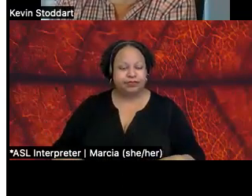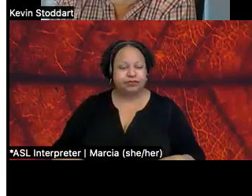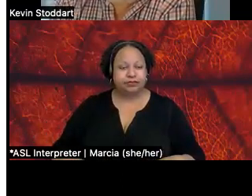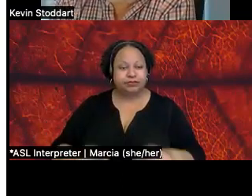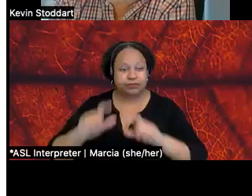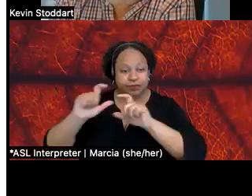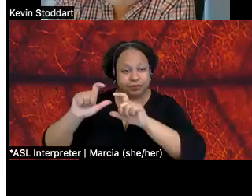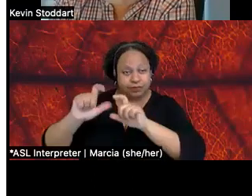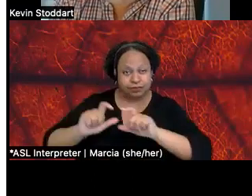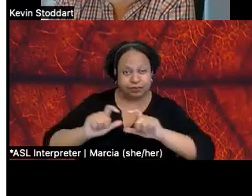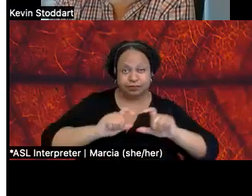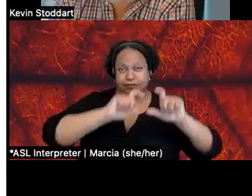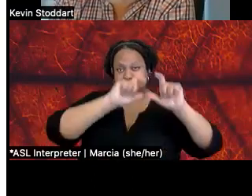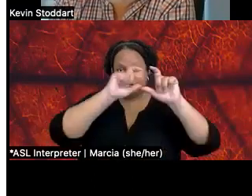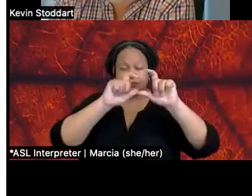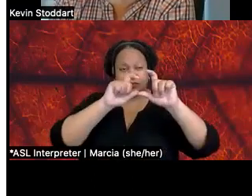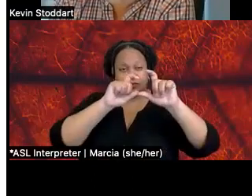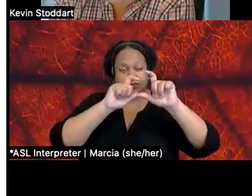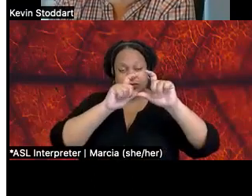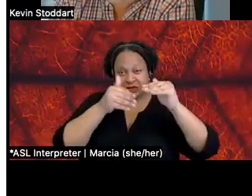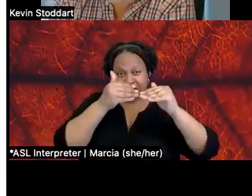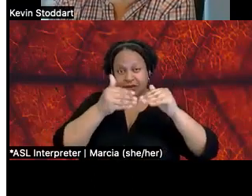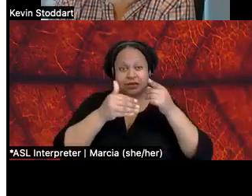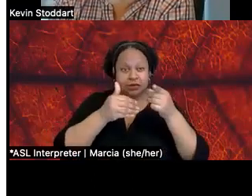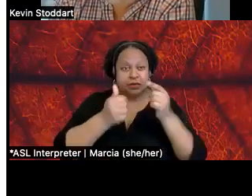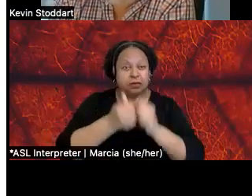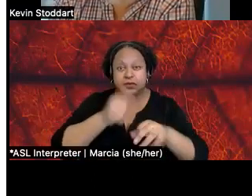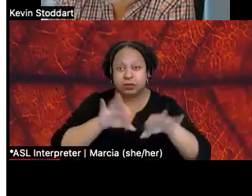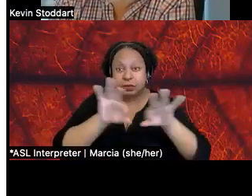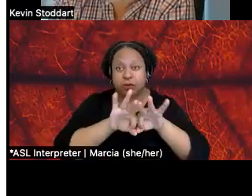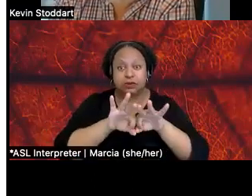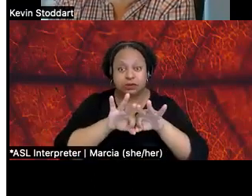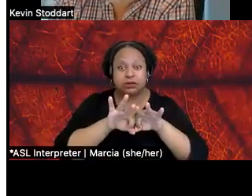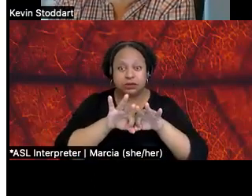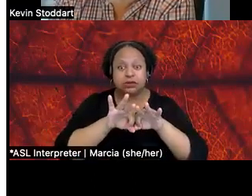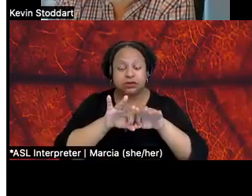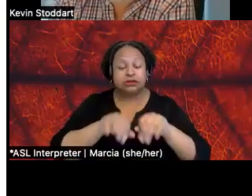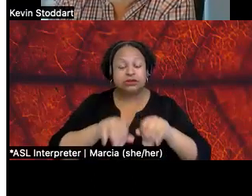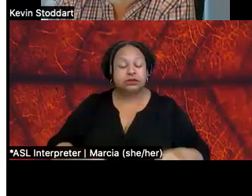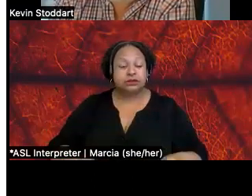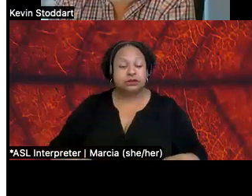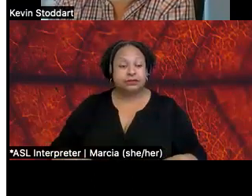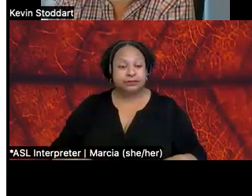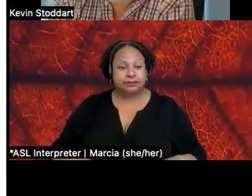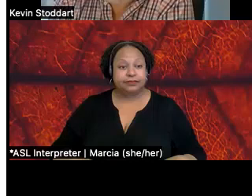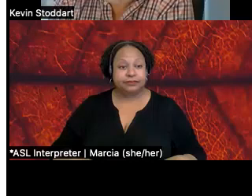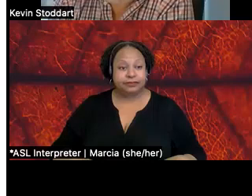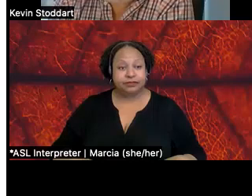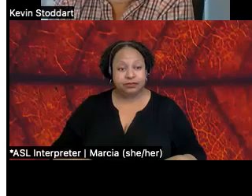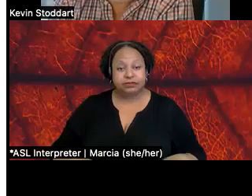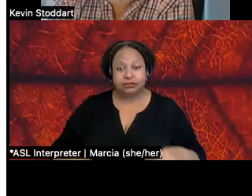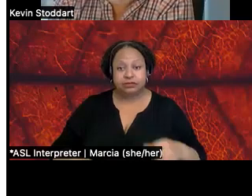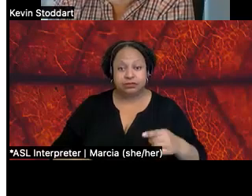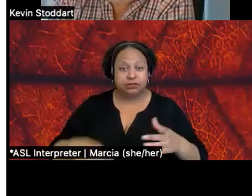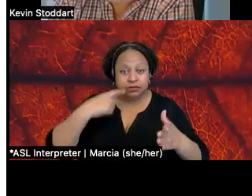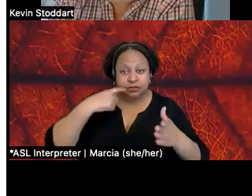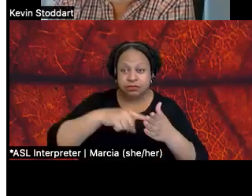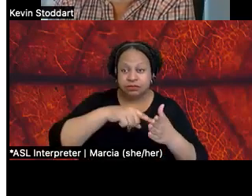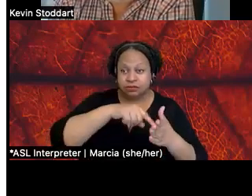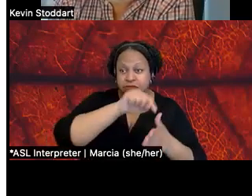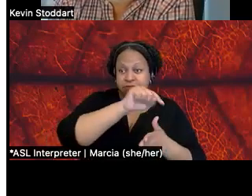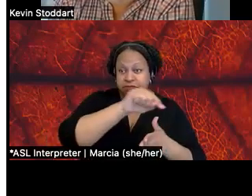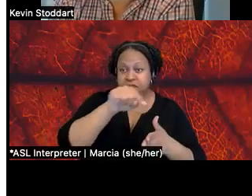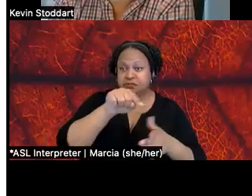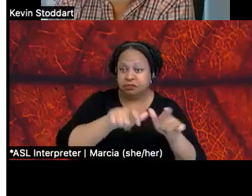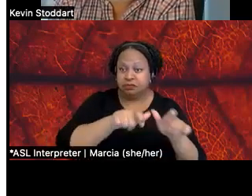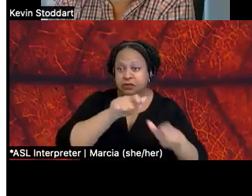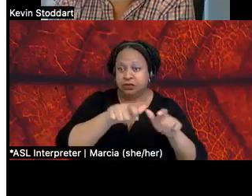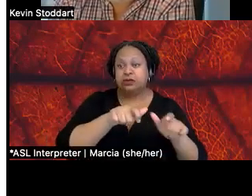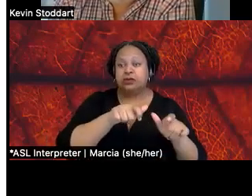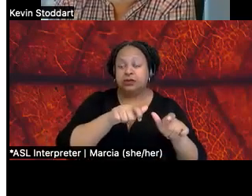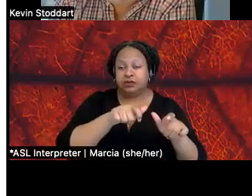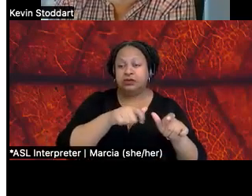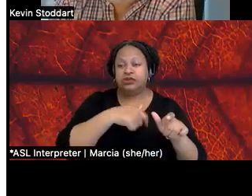And most importantly here, we have challenges in understanding that life skills can be